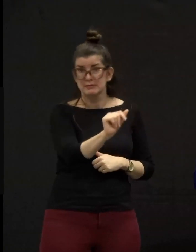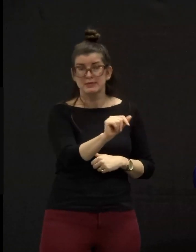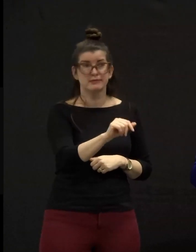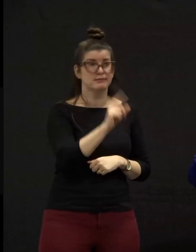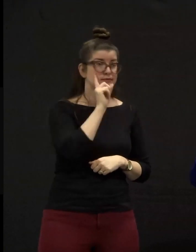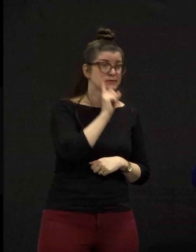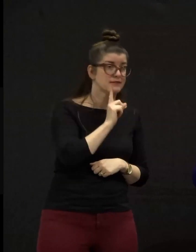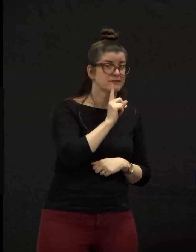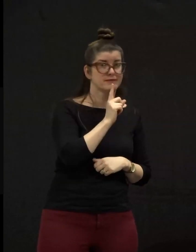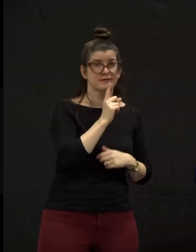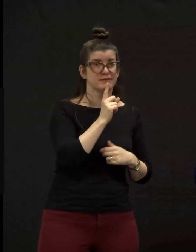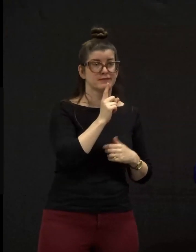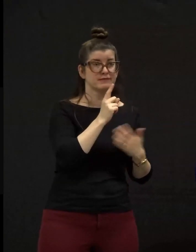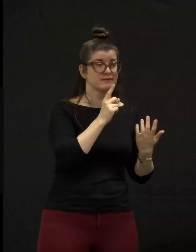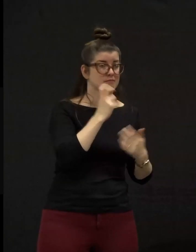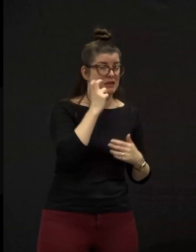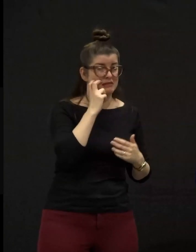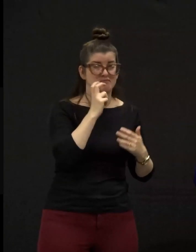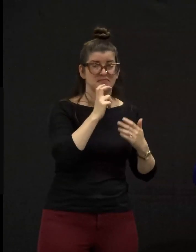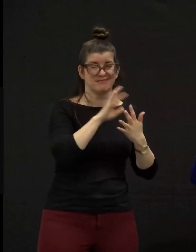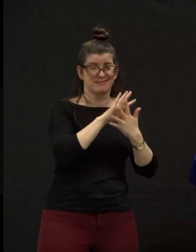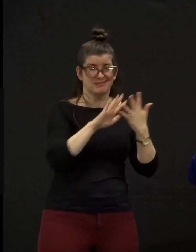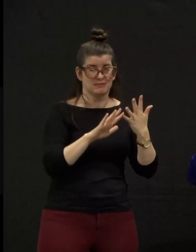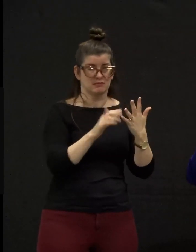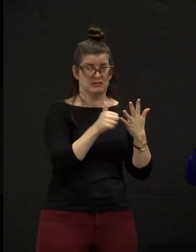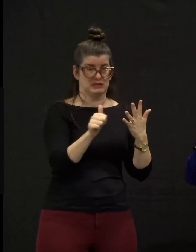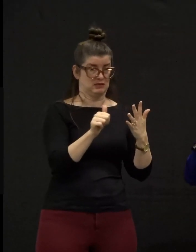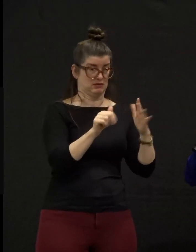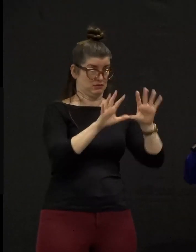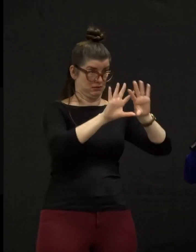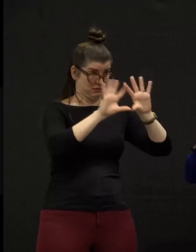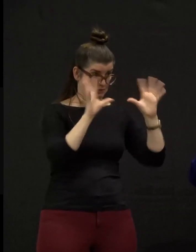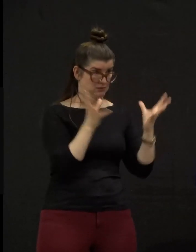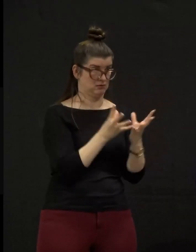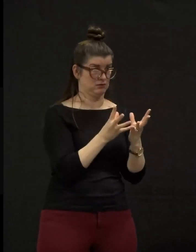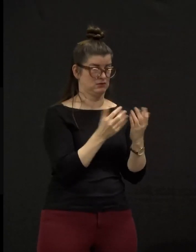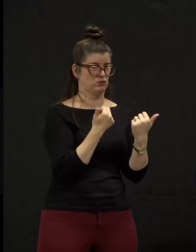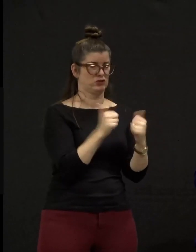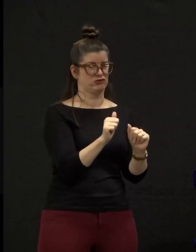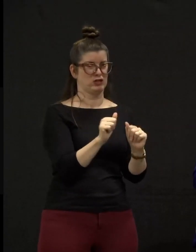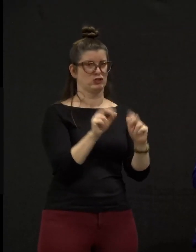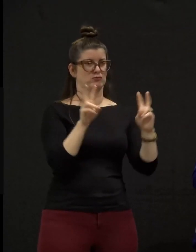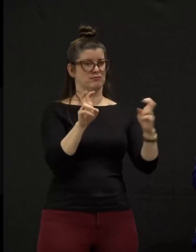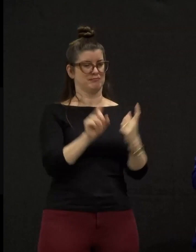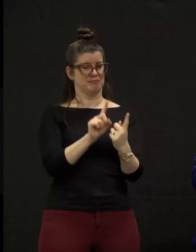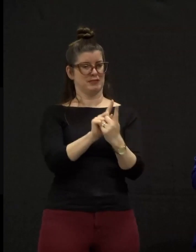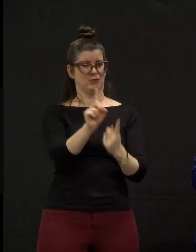deafness, blindness, all of these things. And we try and meet the family where they're at.